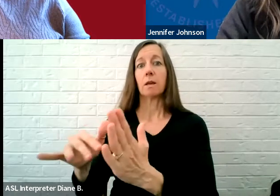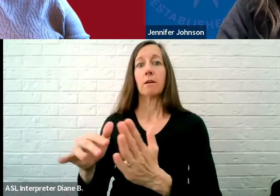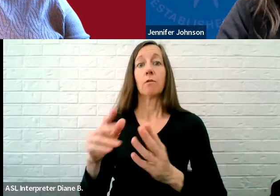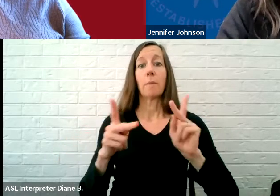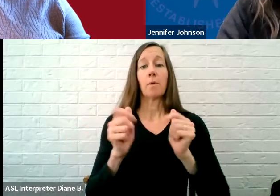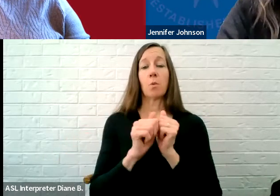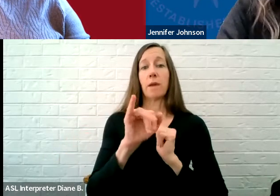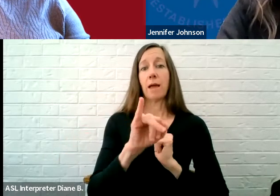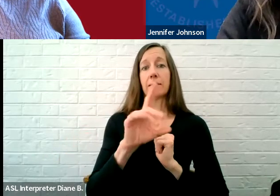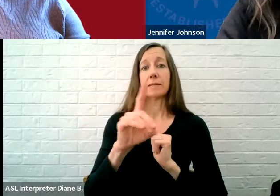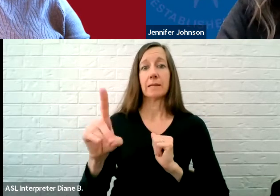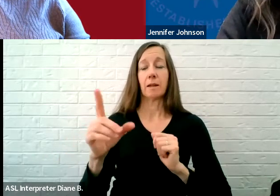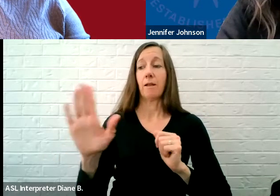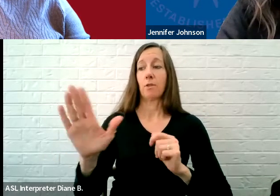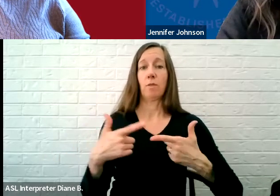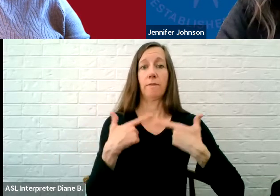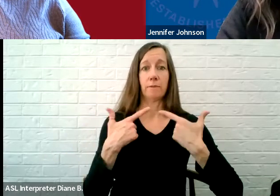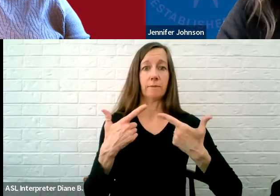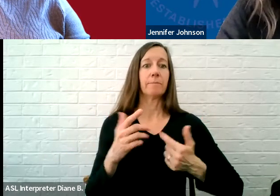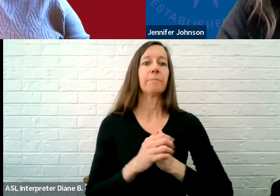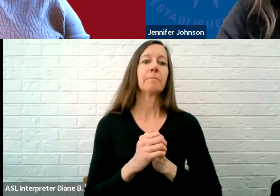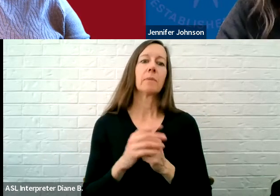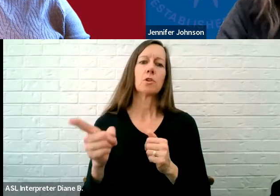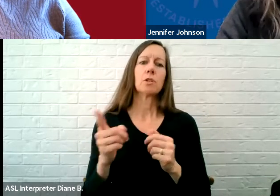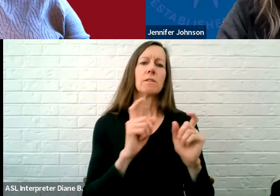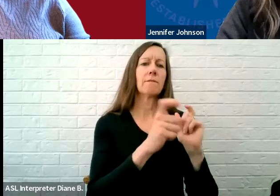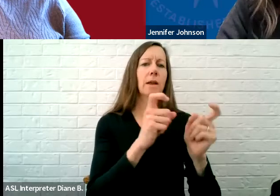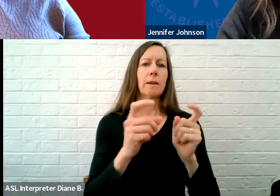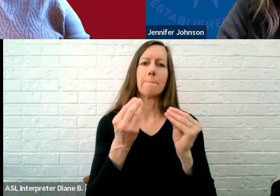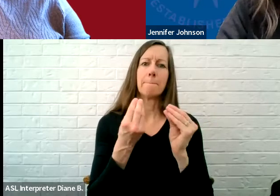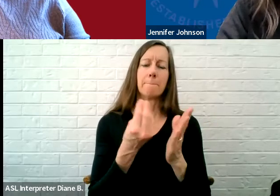She has LED dozens of grant funded projects under on topics such as Medicaid,